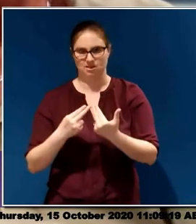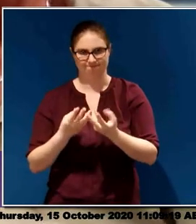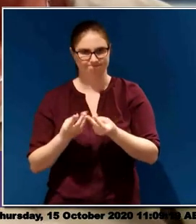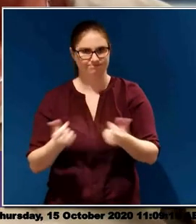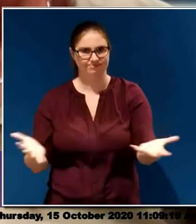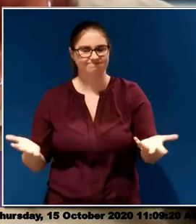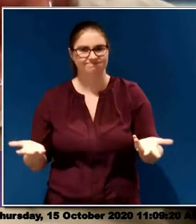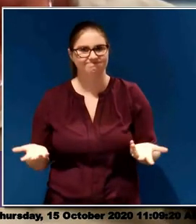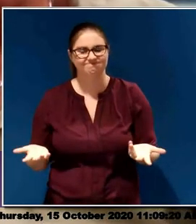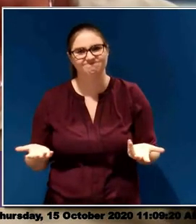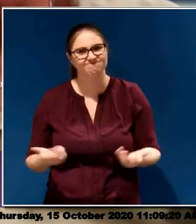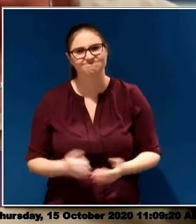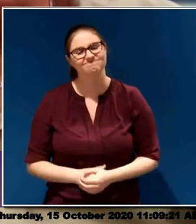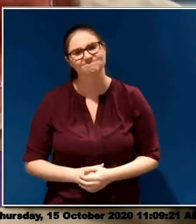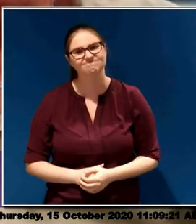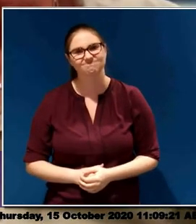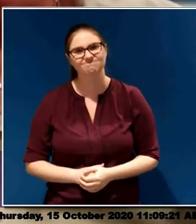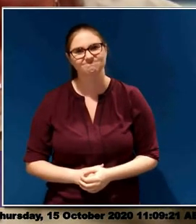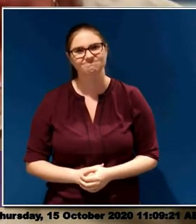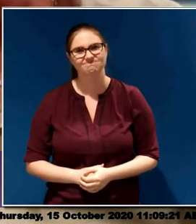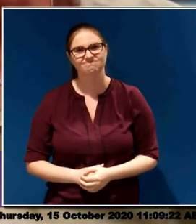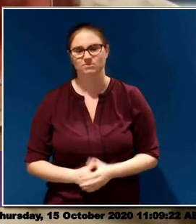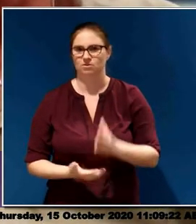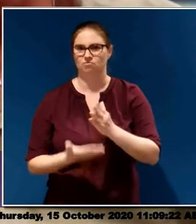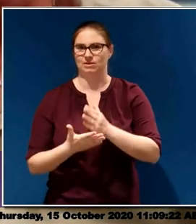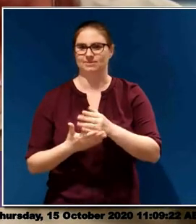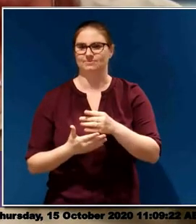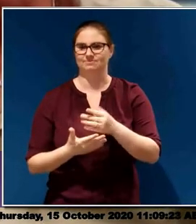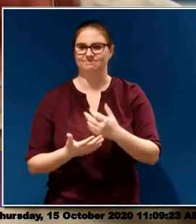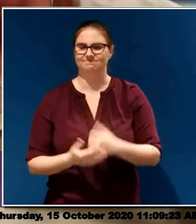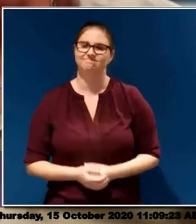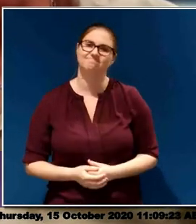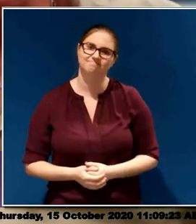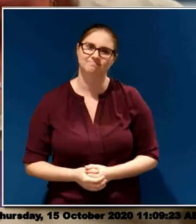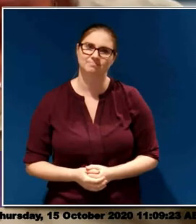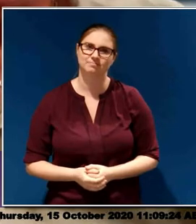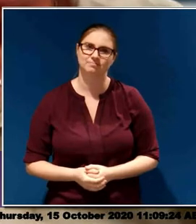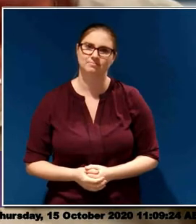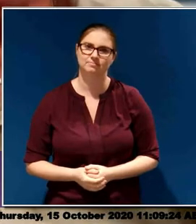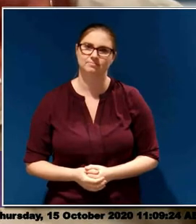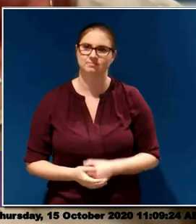Yeah, and that's just definitely not where we wanted to go in our life, sort of thing.